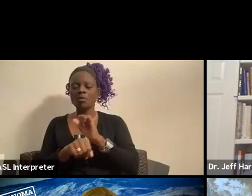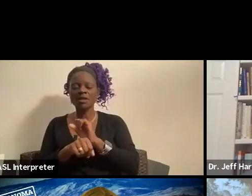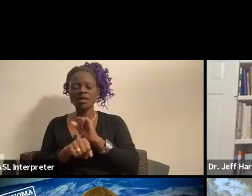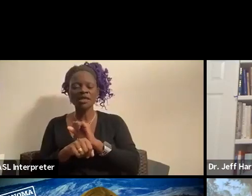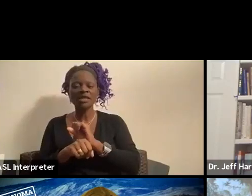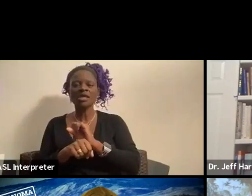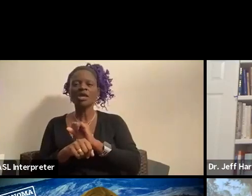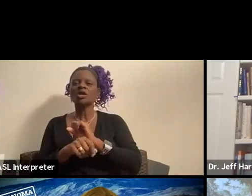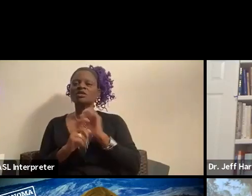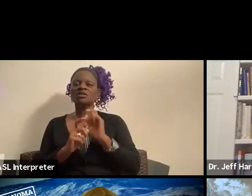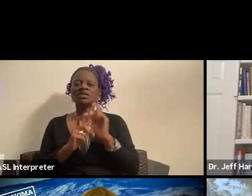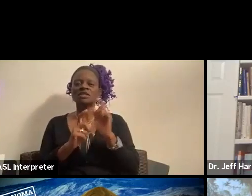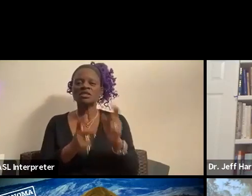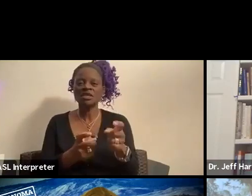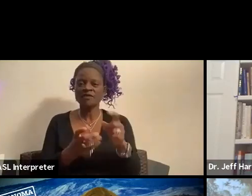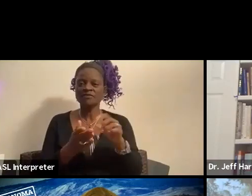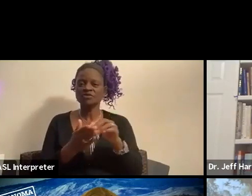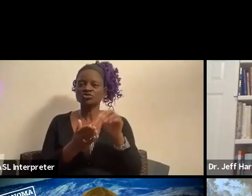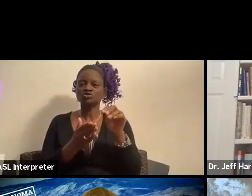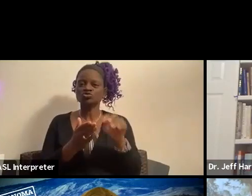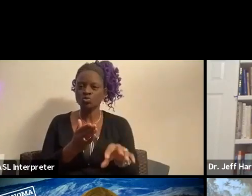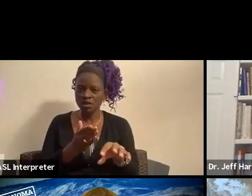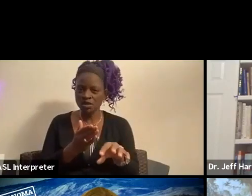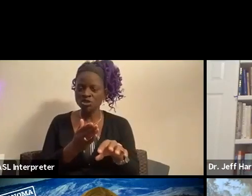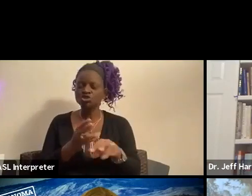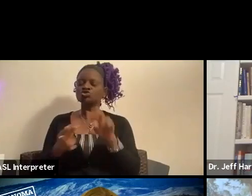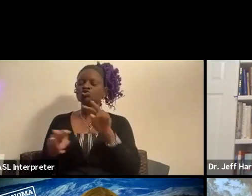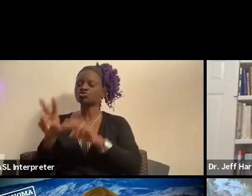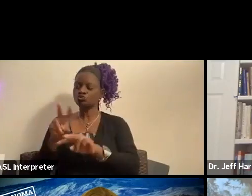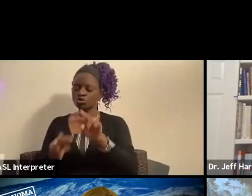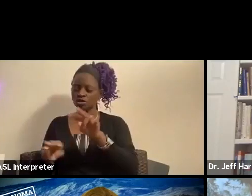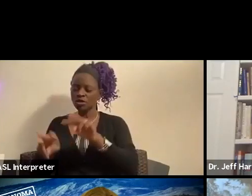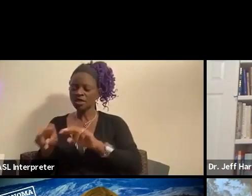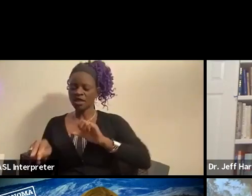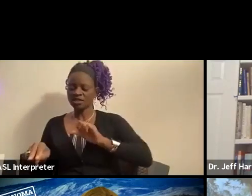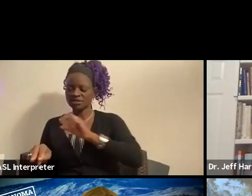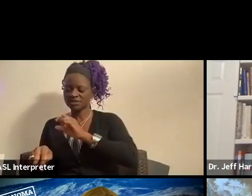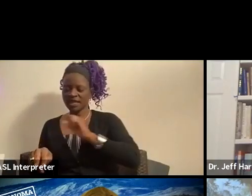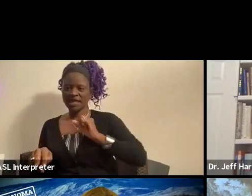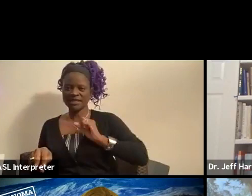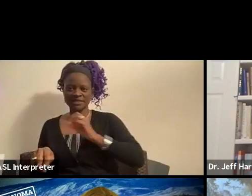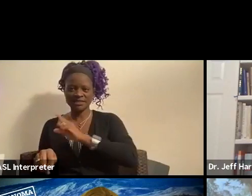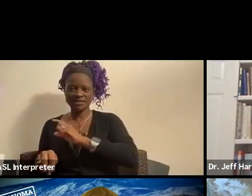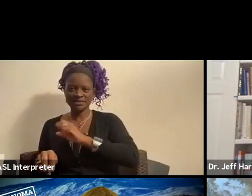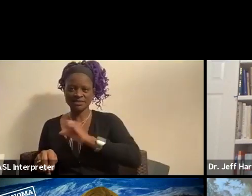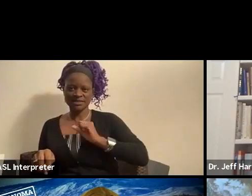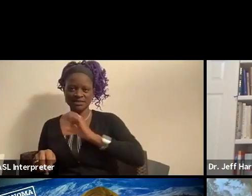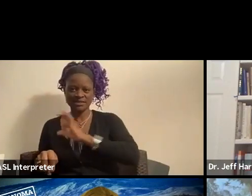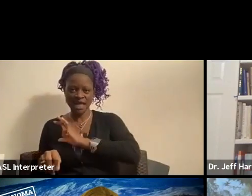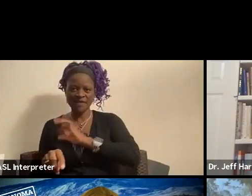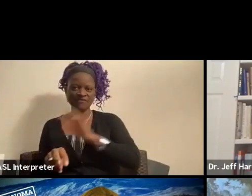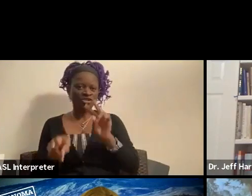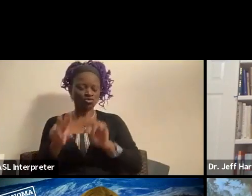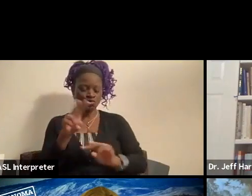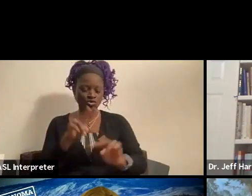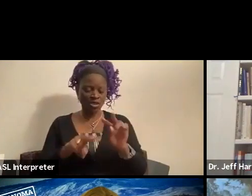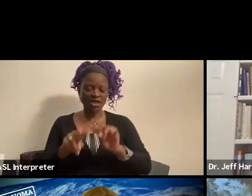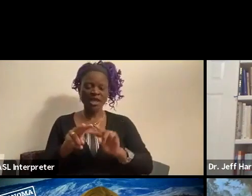So not only would you be surveillance testing the staff, you'd be surveillance, surveillance, testing the student in the governor's plan.